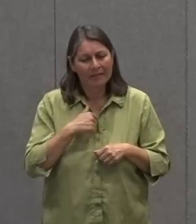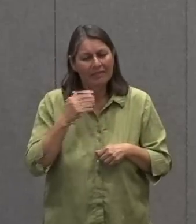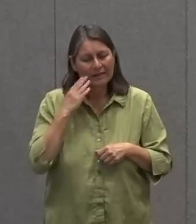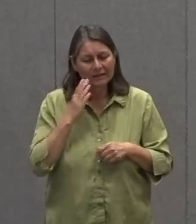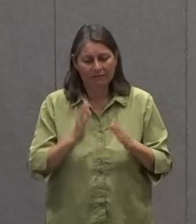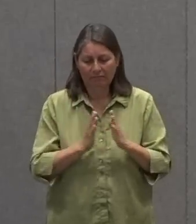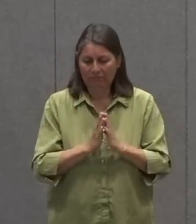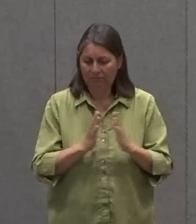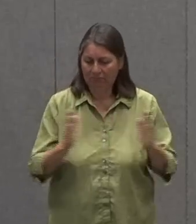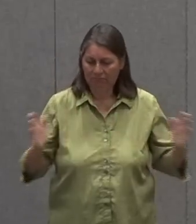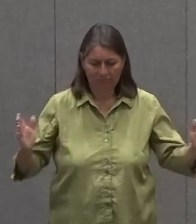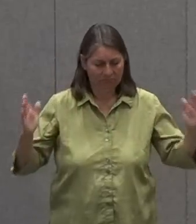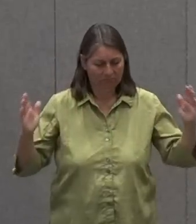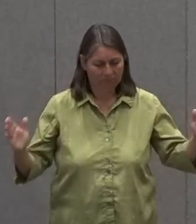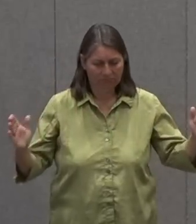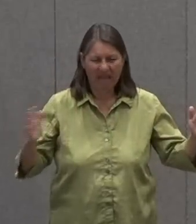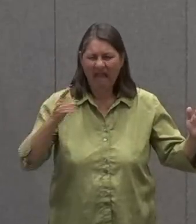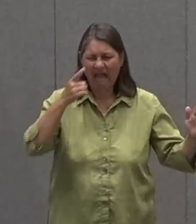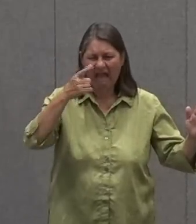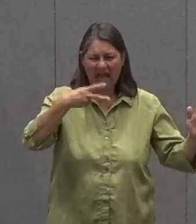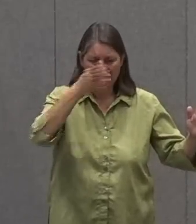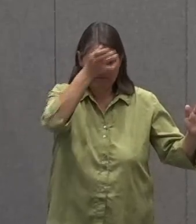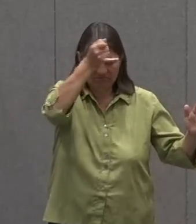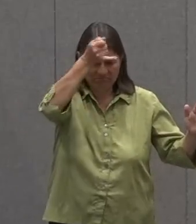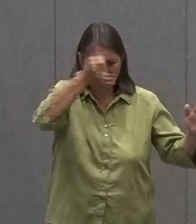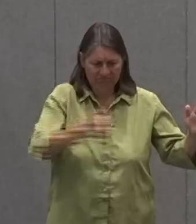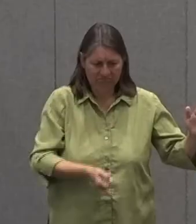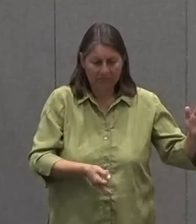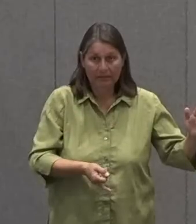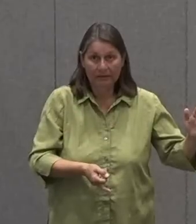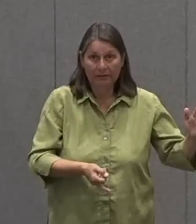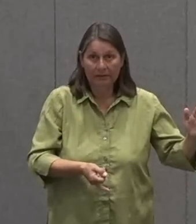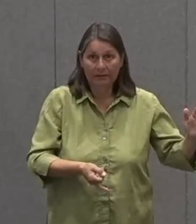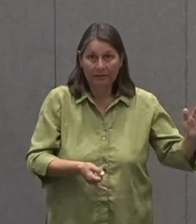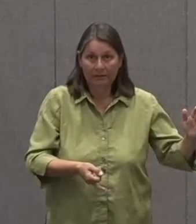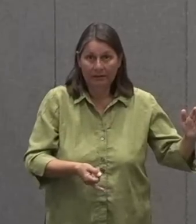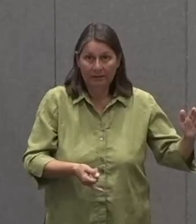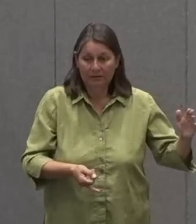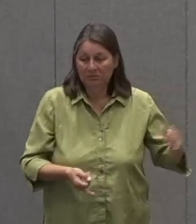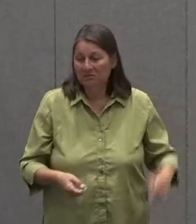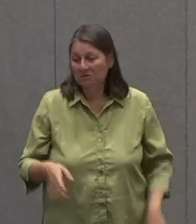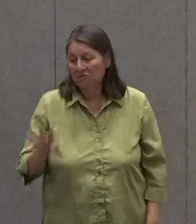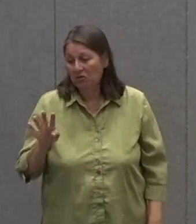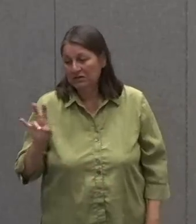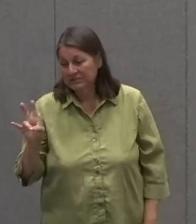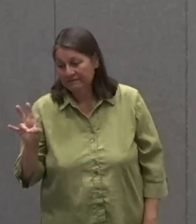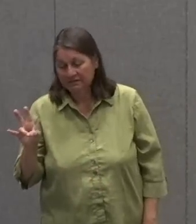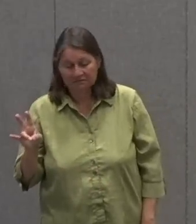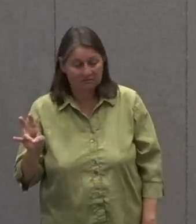'cause I know at this point, I would have 47 and 5/10,